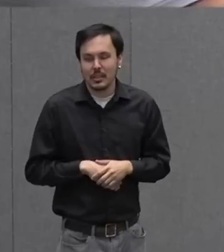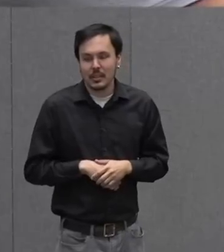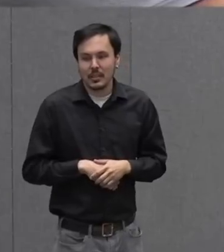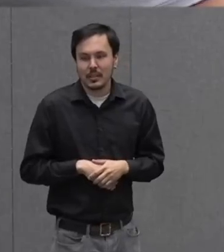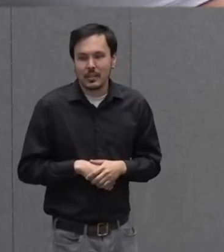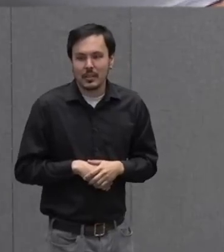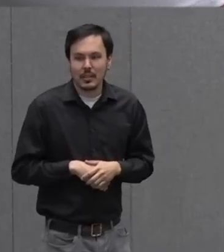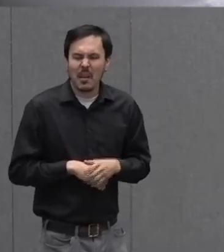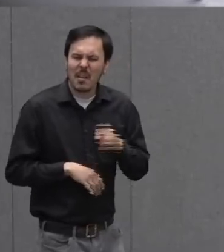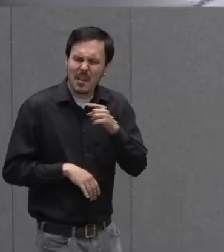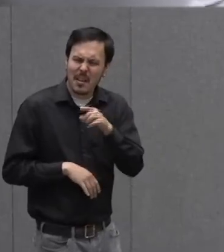What do you think that is?